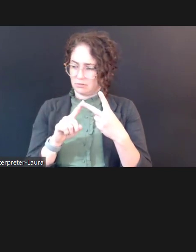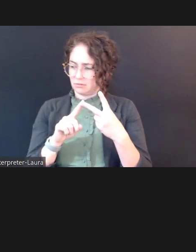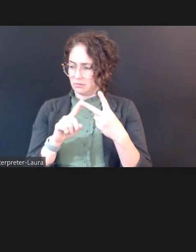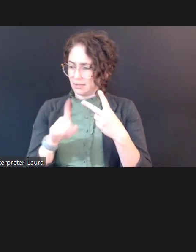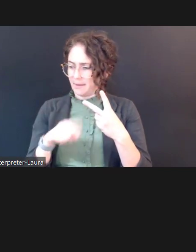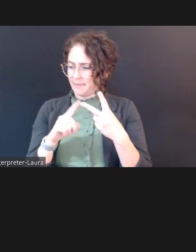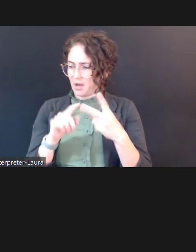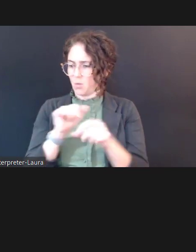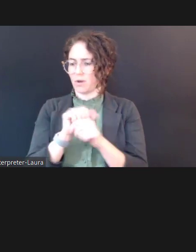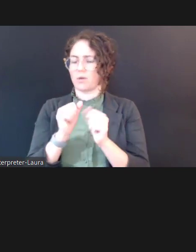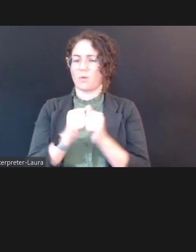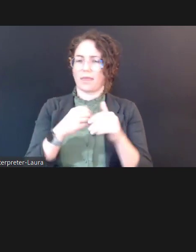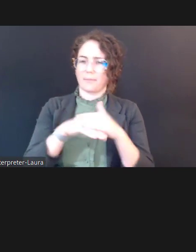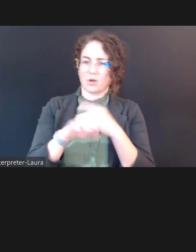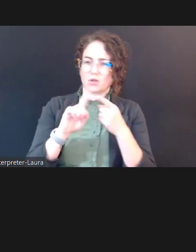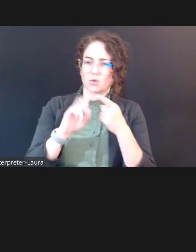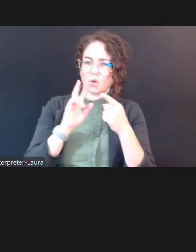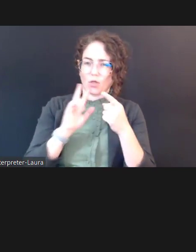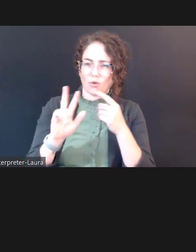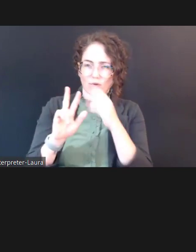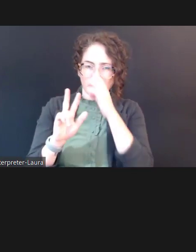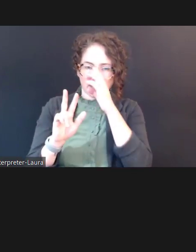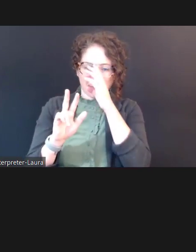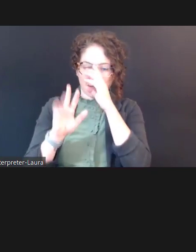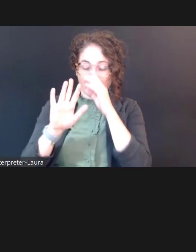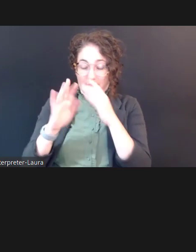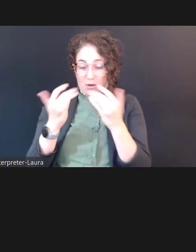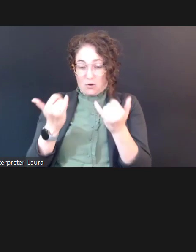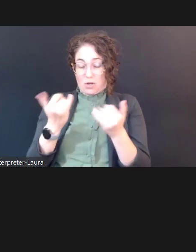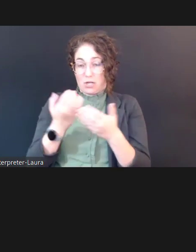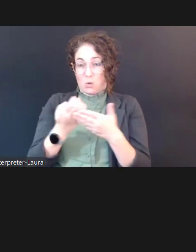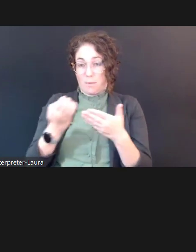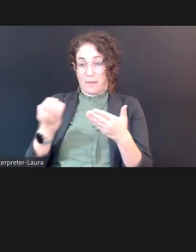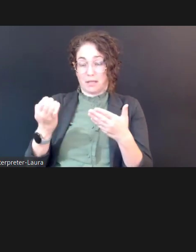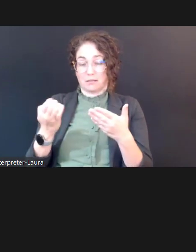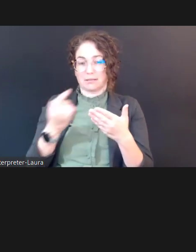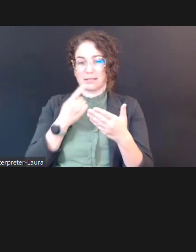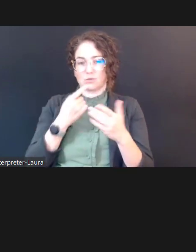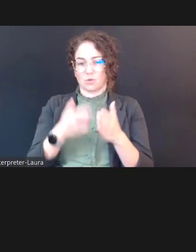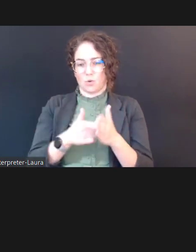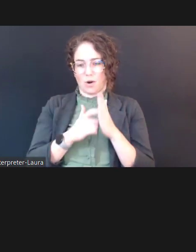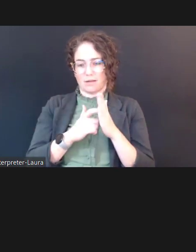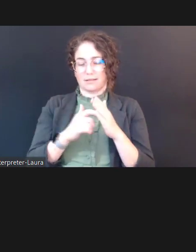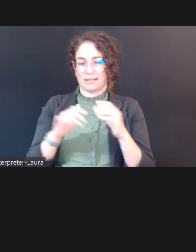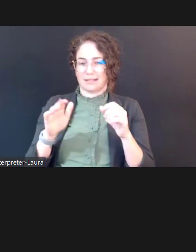current piece of equipment says requires a completely quiet set on